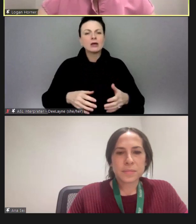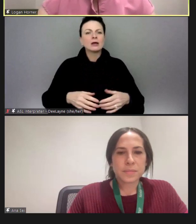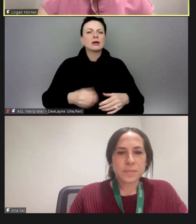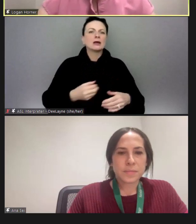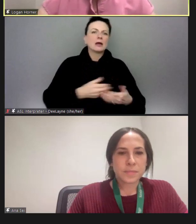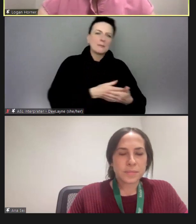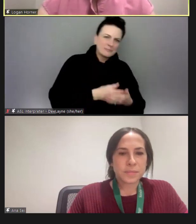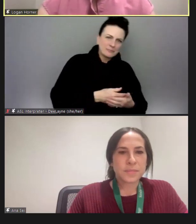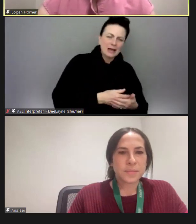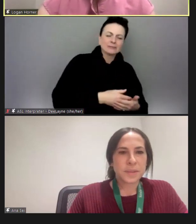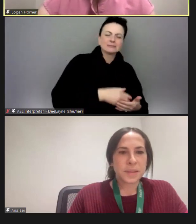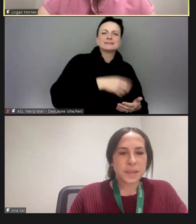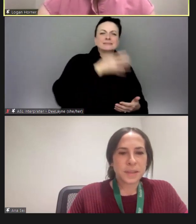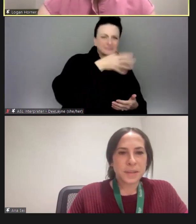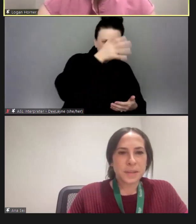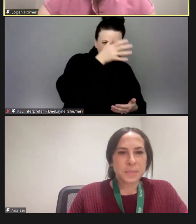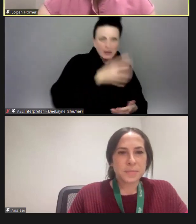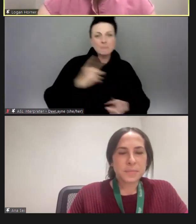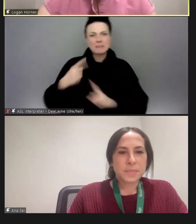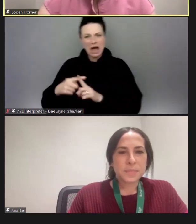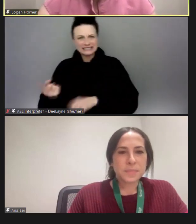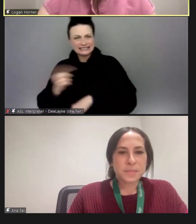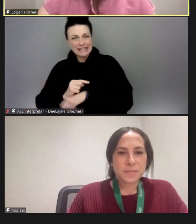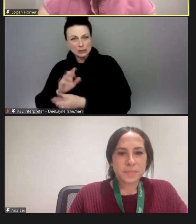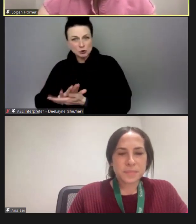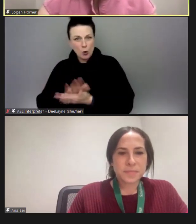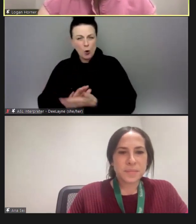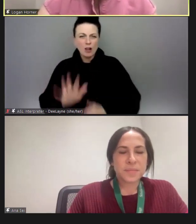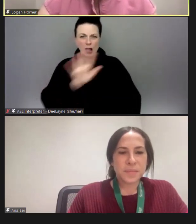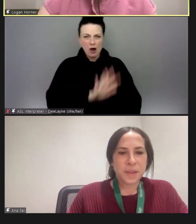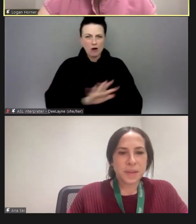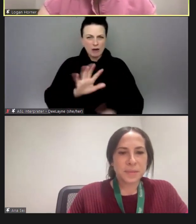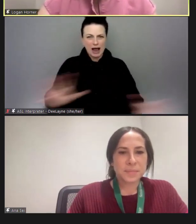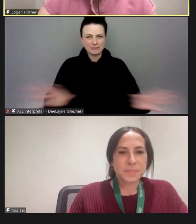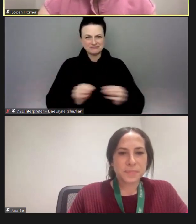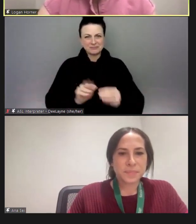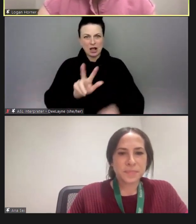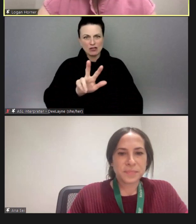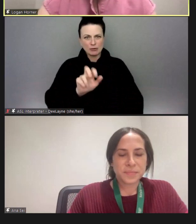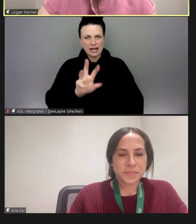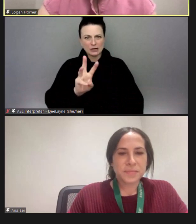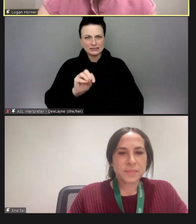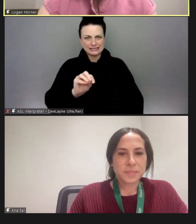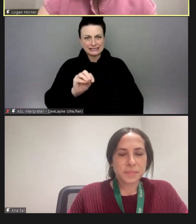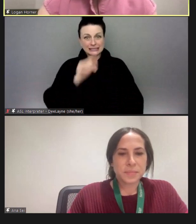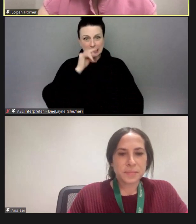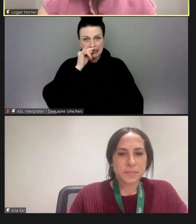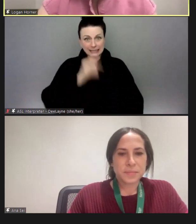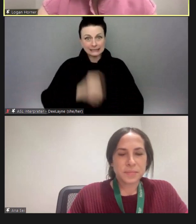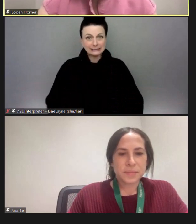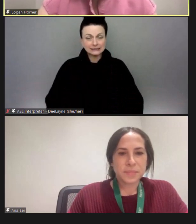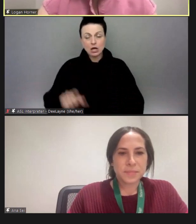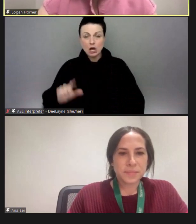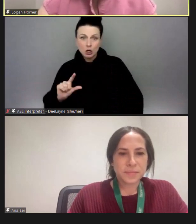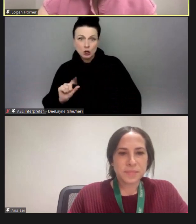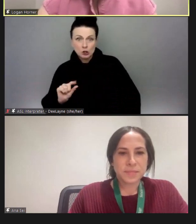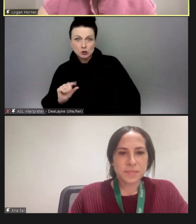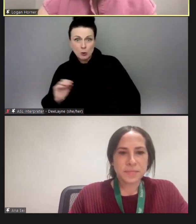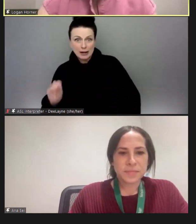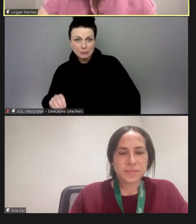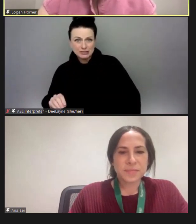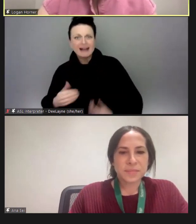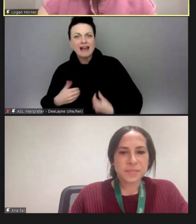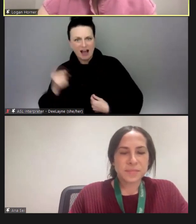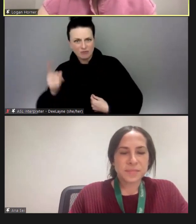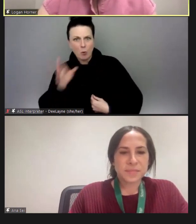school we have around 360 kids 20% of